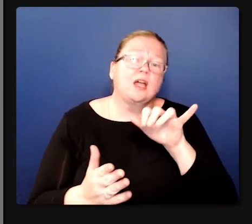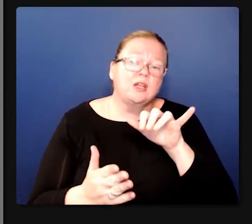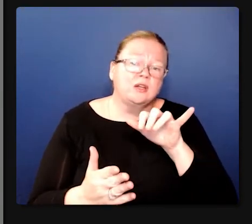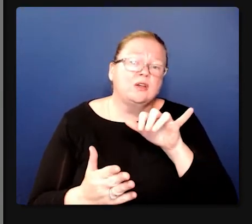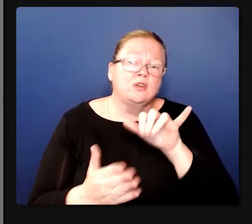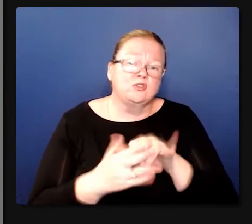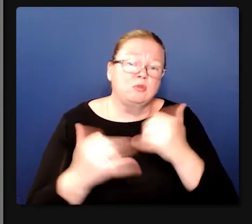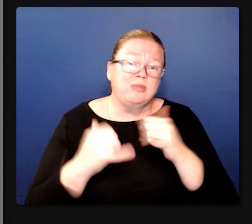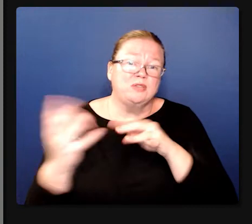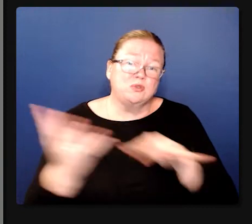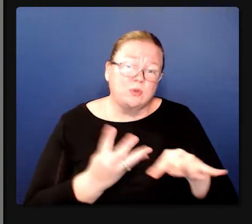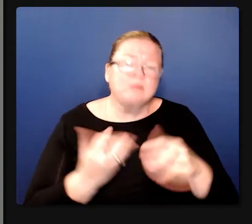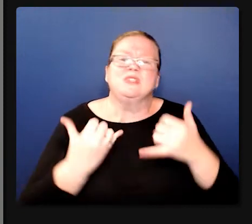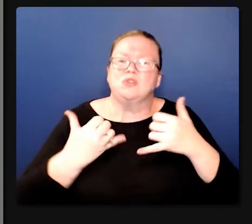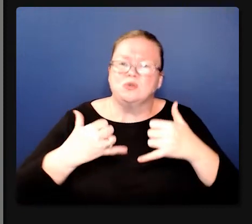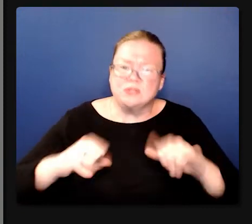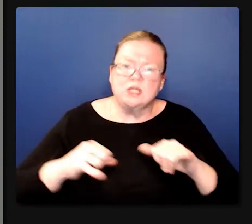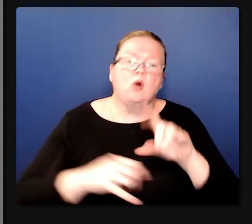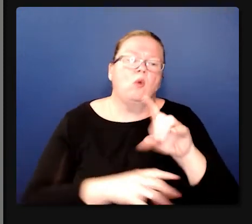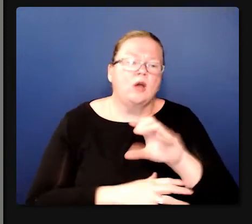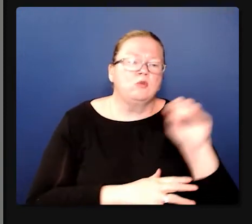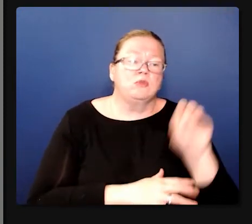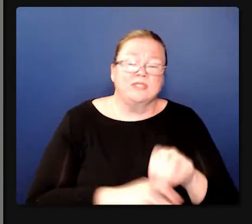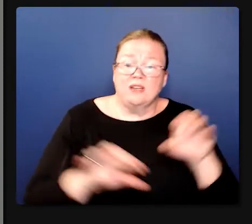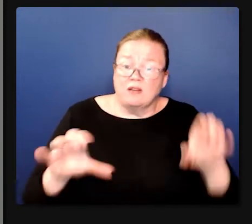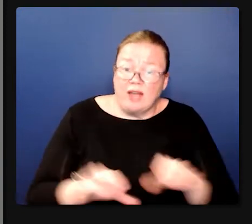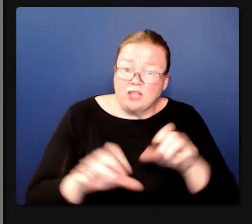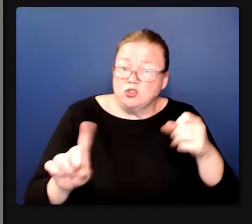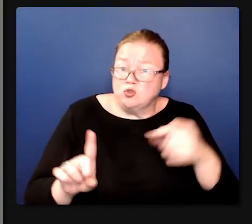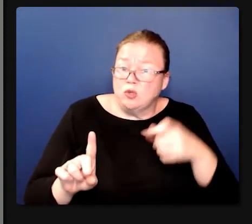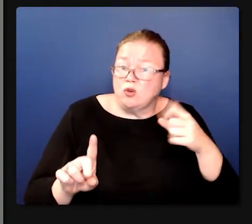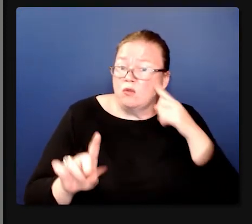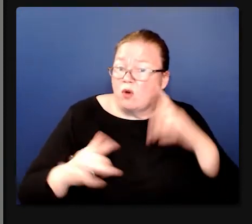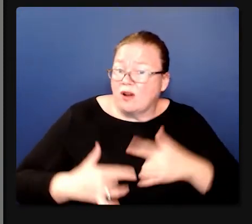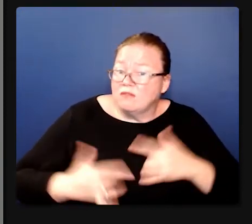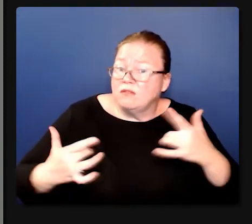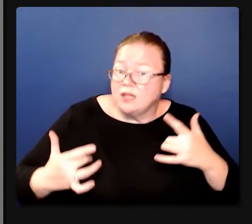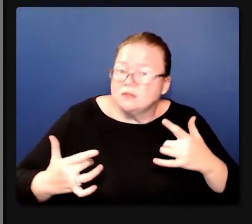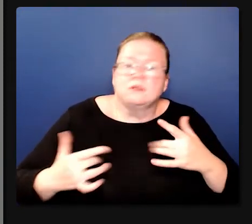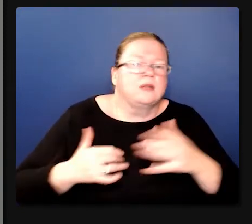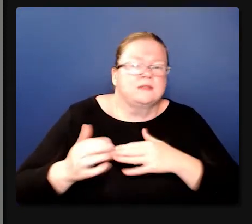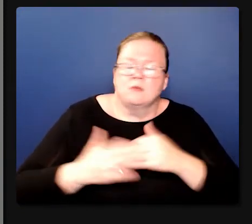So you can still trigger 100% of actions for your events, even when you sample them out.